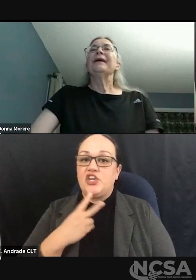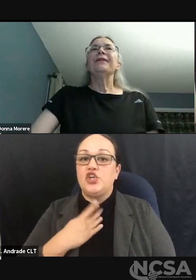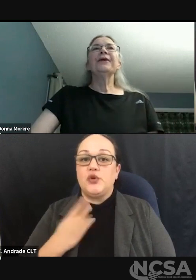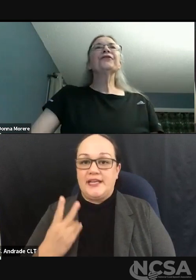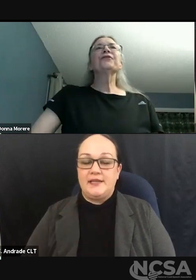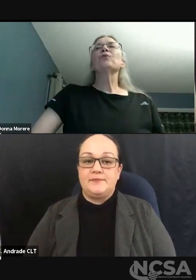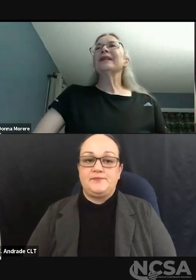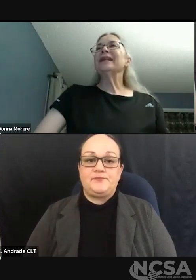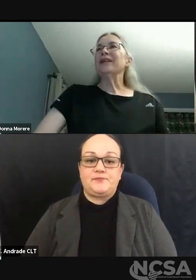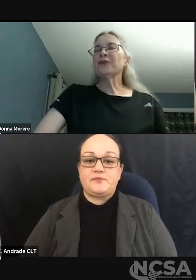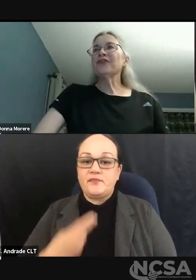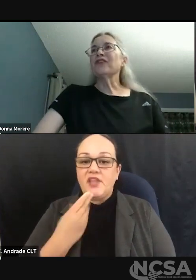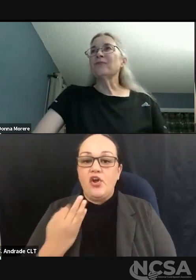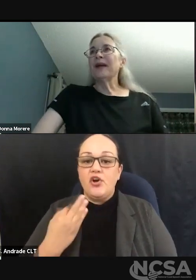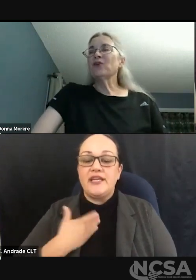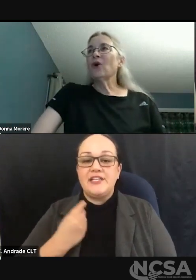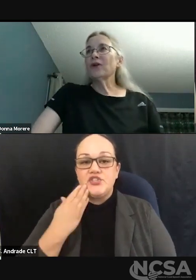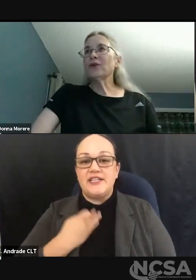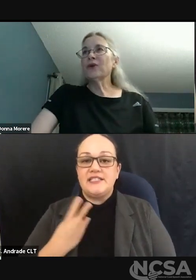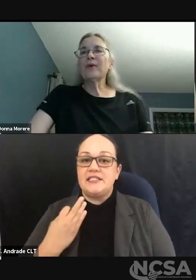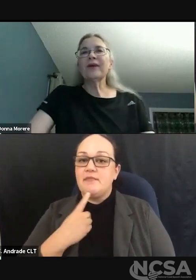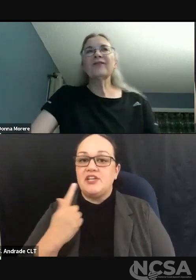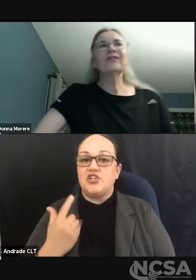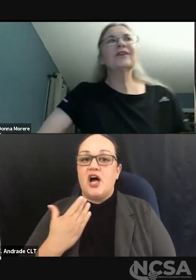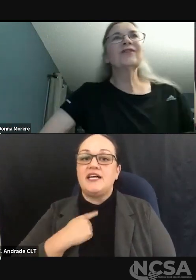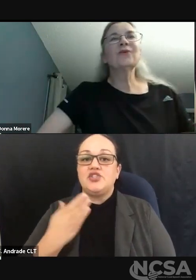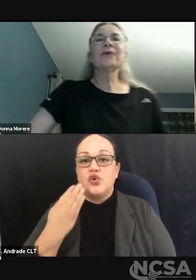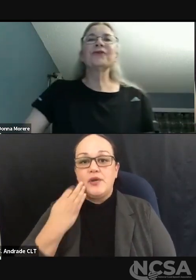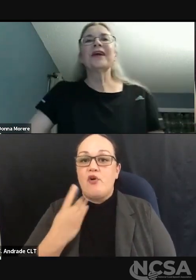There are some really interesting Special Auditory Processing Disorders